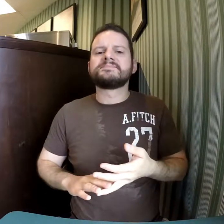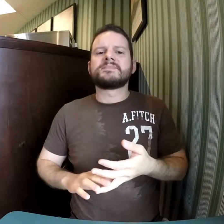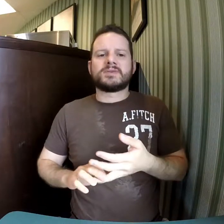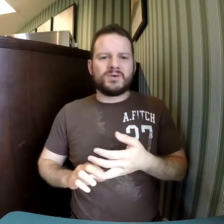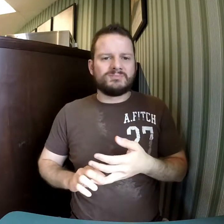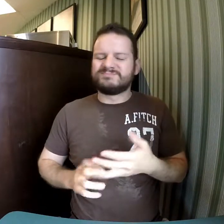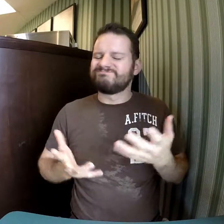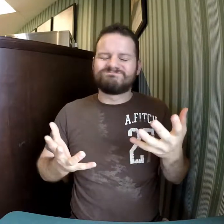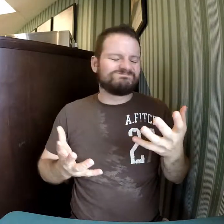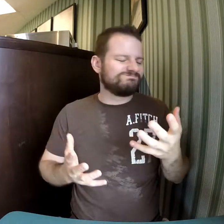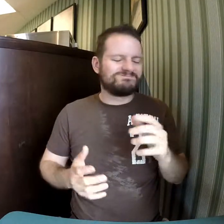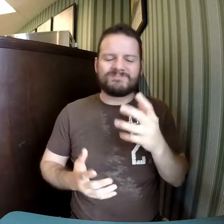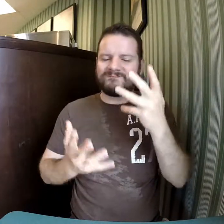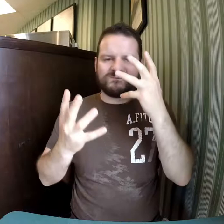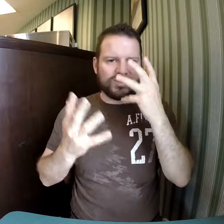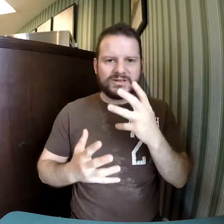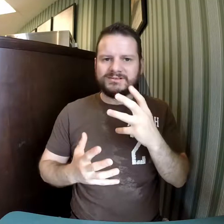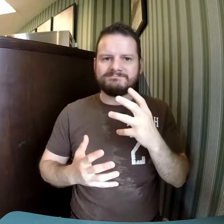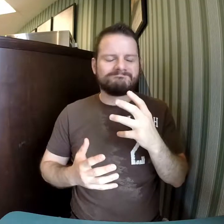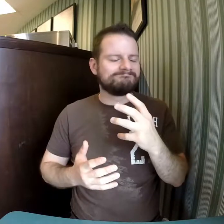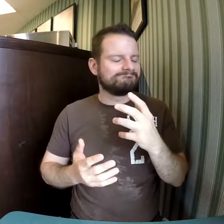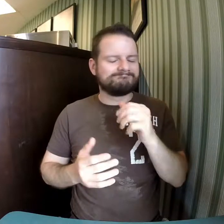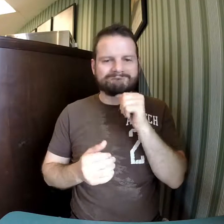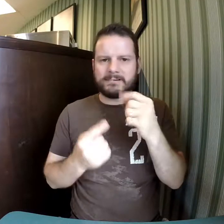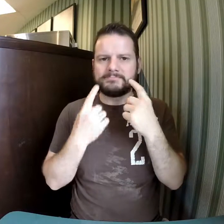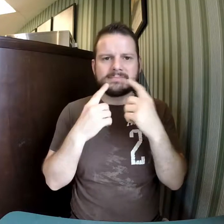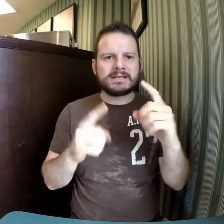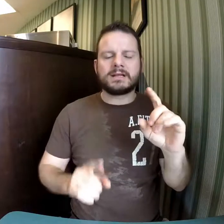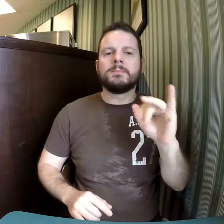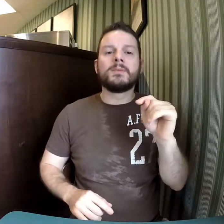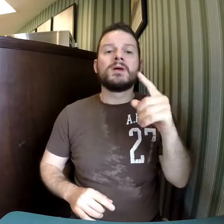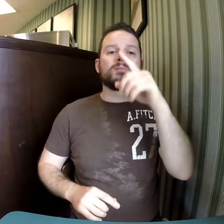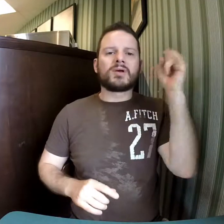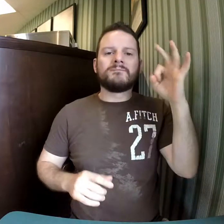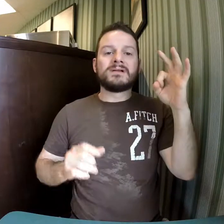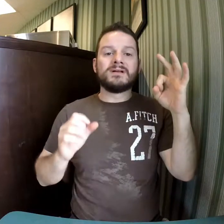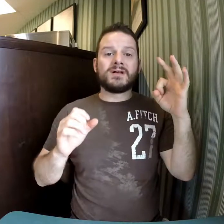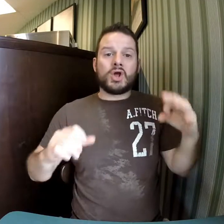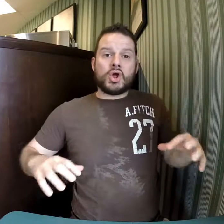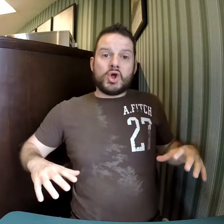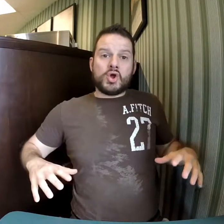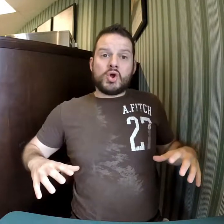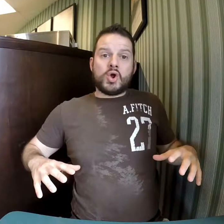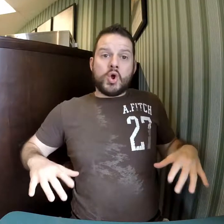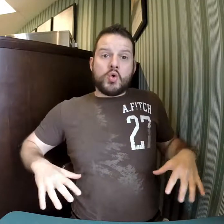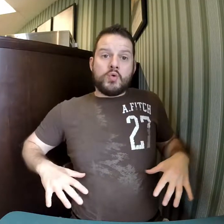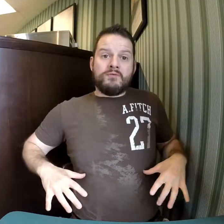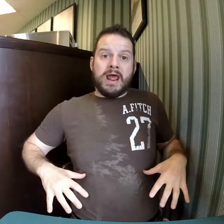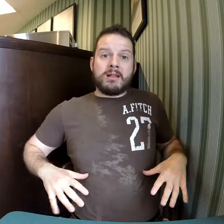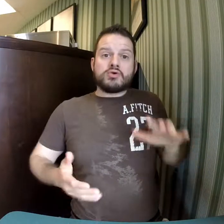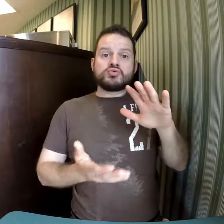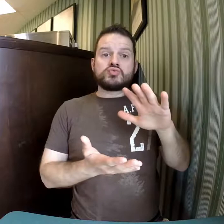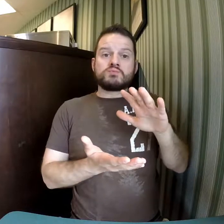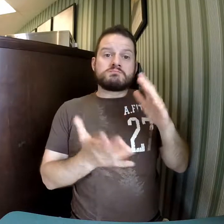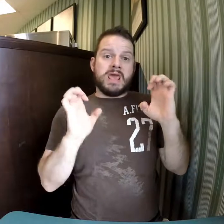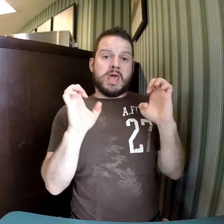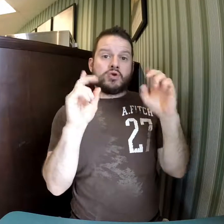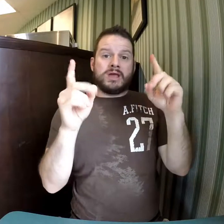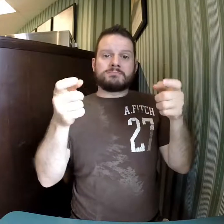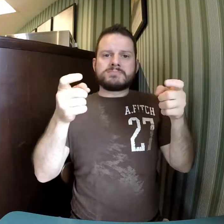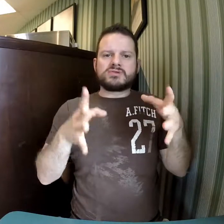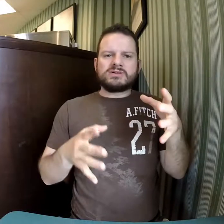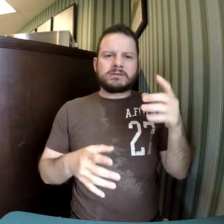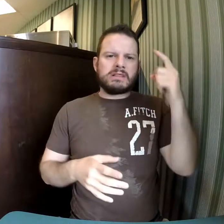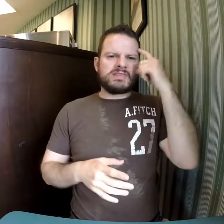Unfortunately, it was not successful because the ministers of Newfoundland educational minstry